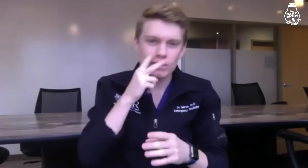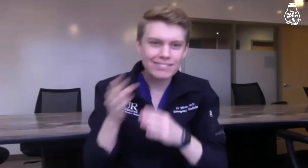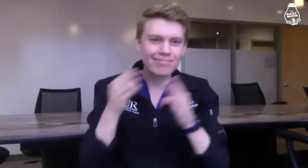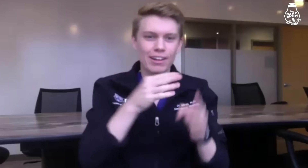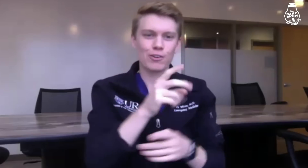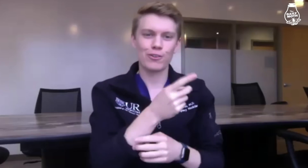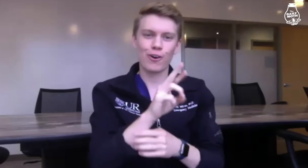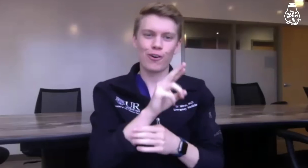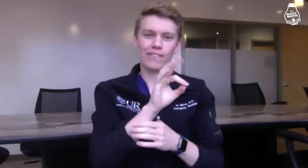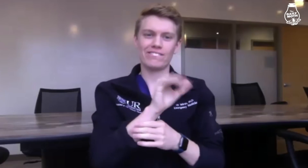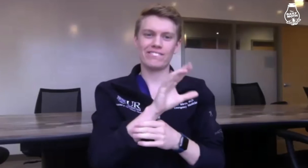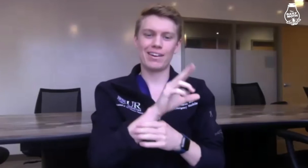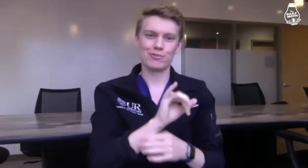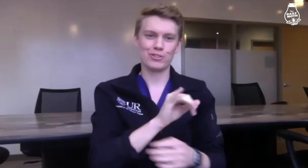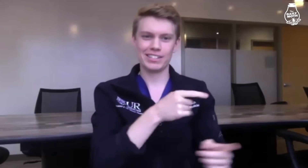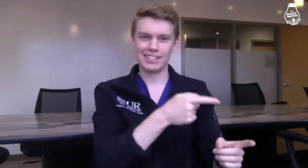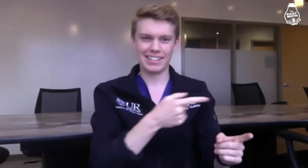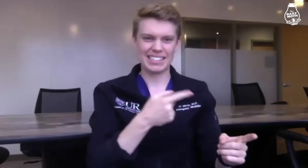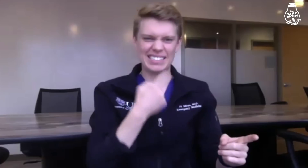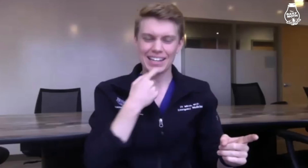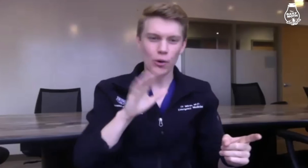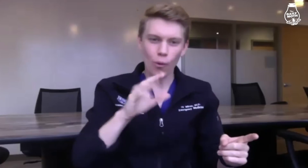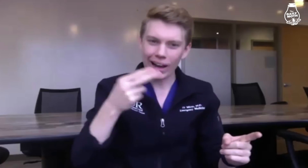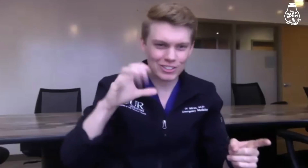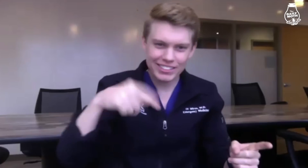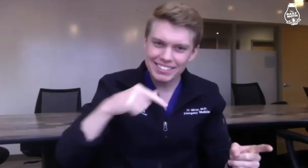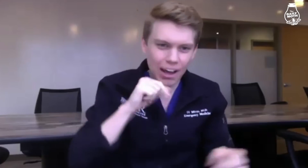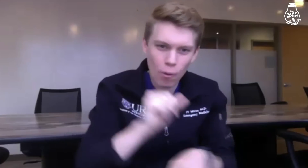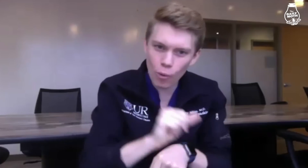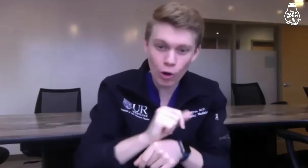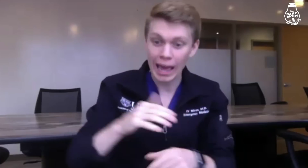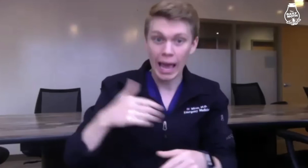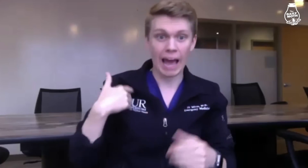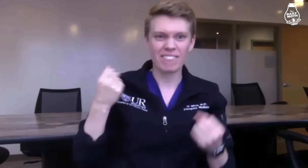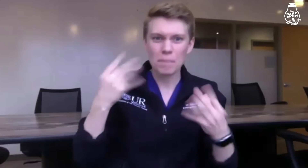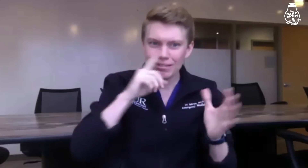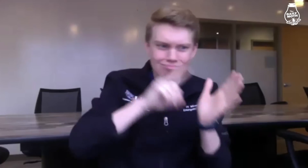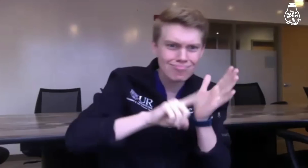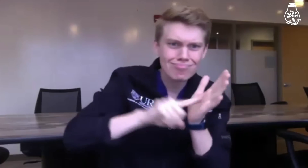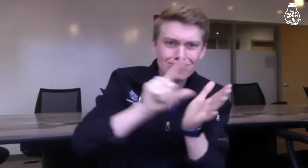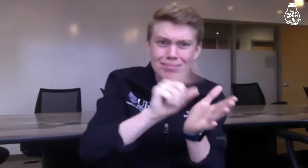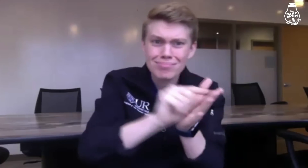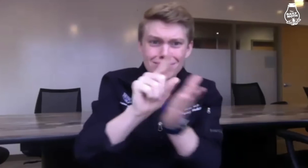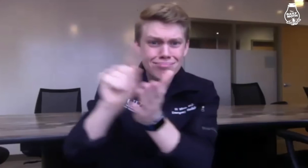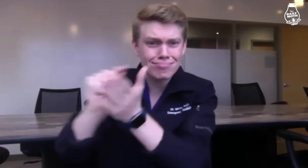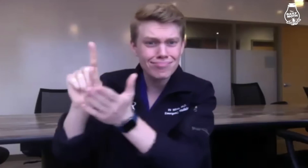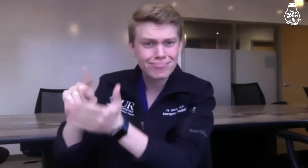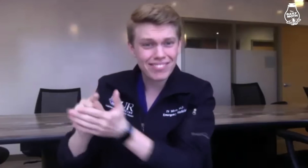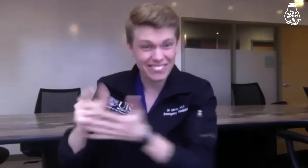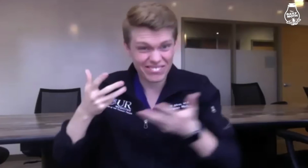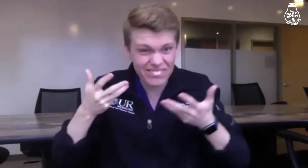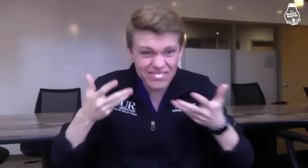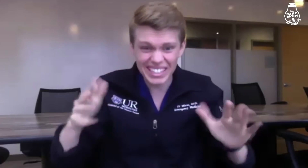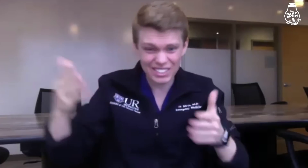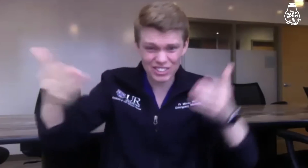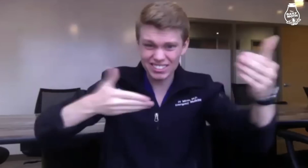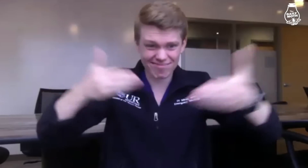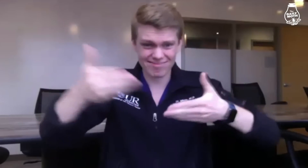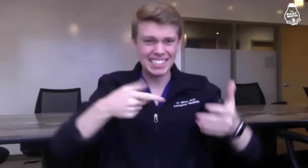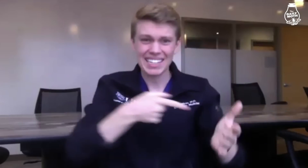You see that Dr. Fauci says that HCQ doesn't work. There are many studies and published research that's come